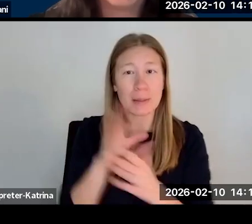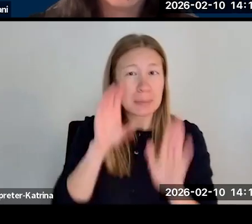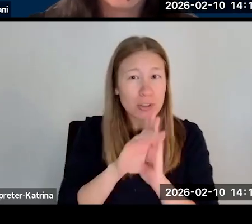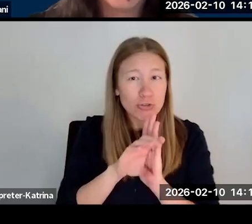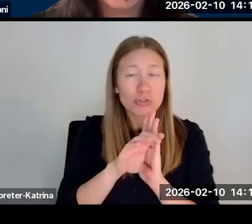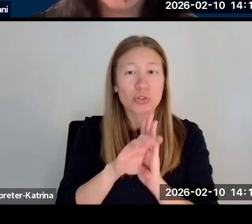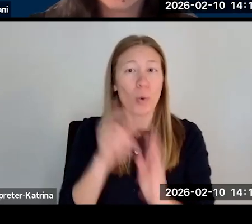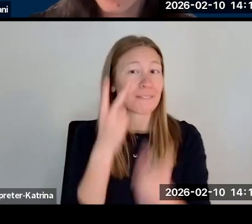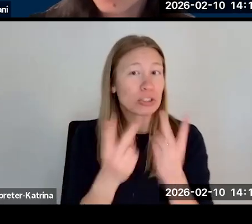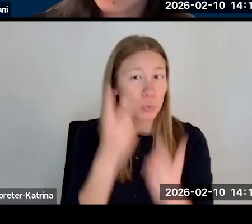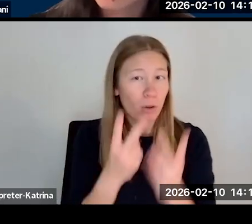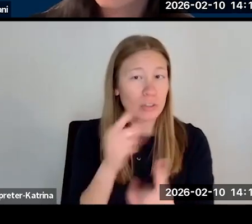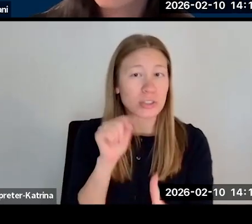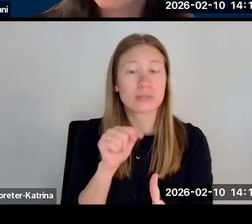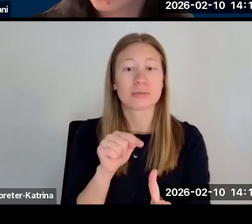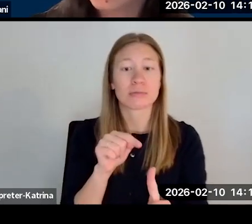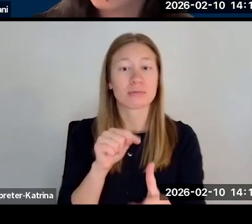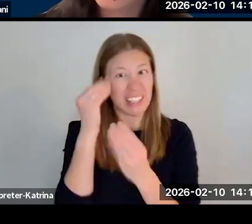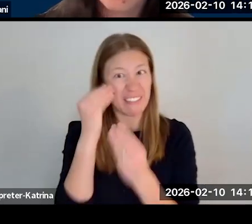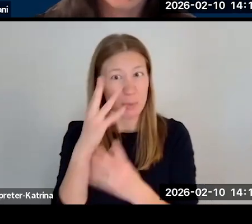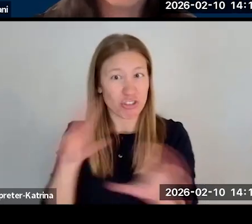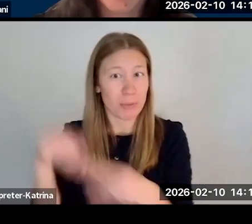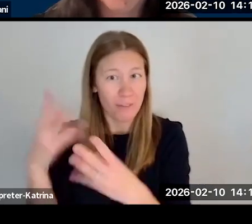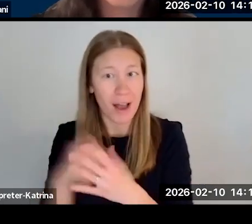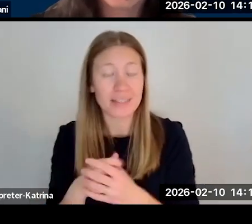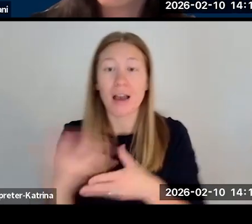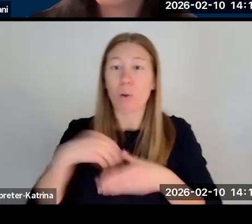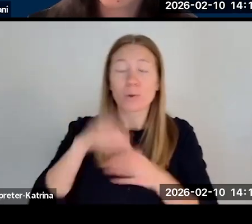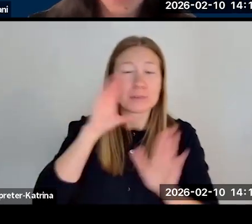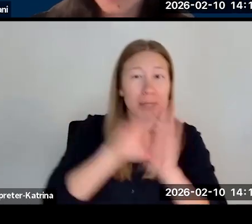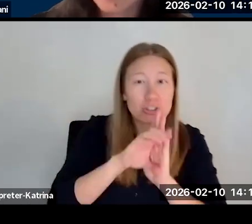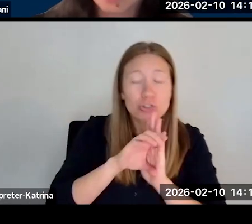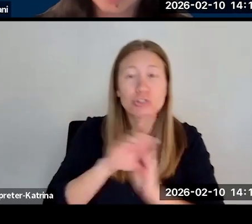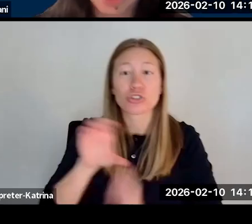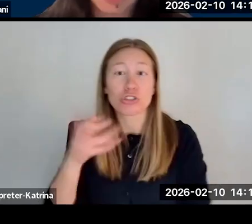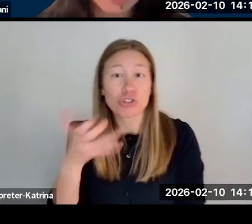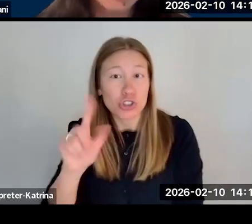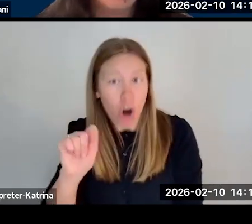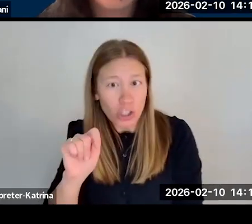So that includes pictures, charts, graphs, any visual content.